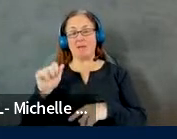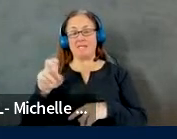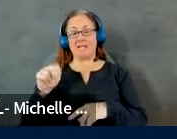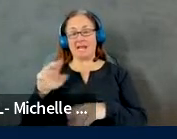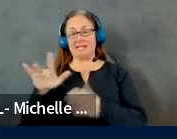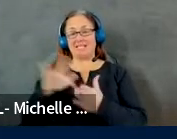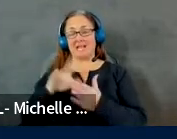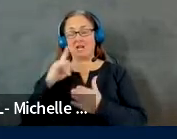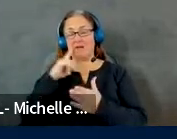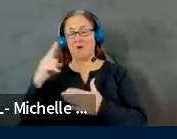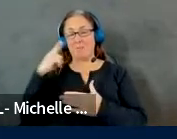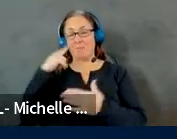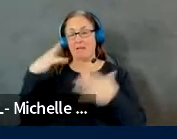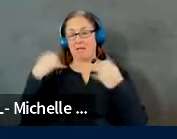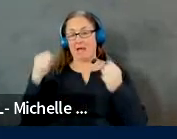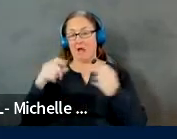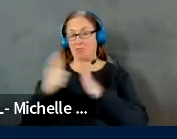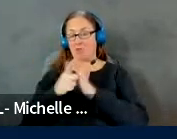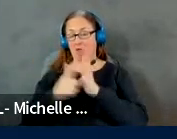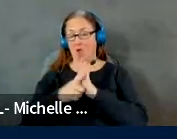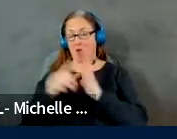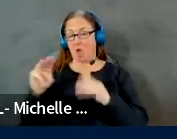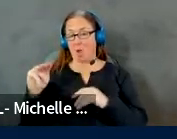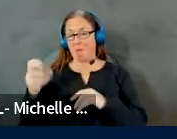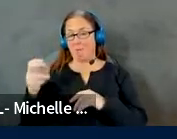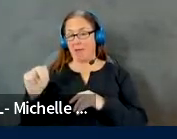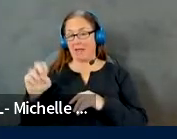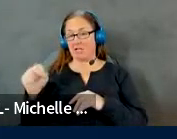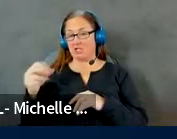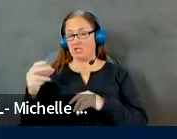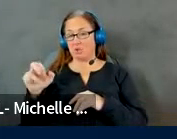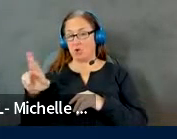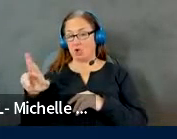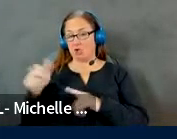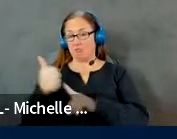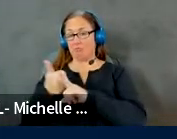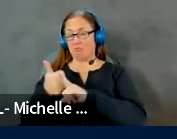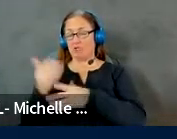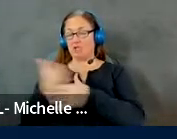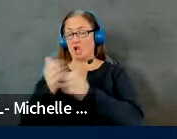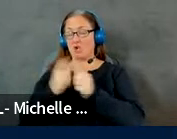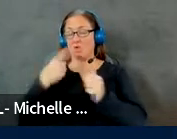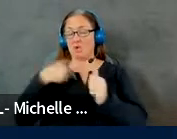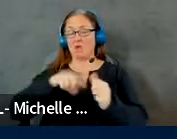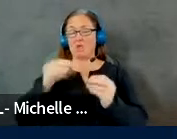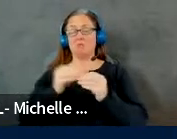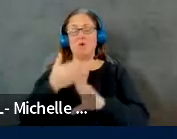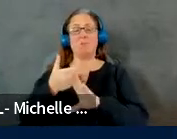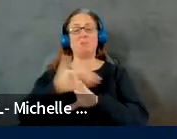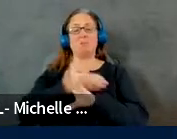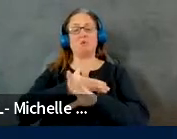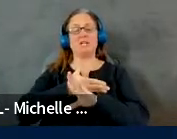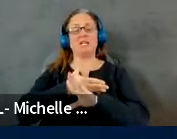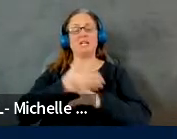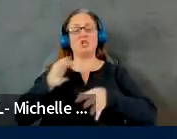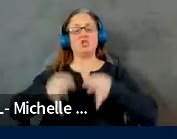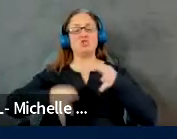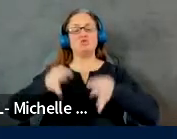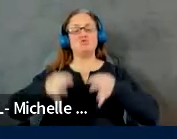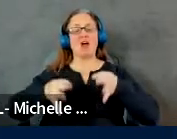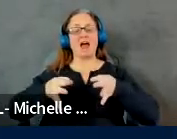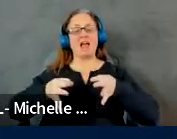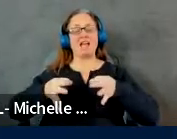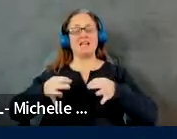Megan Schuler had shared with us more on pretrial sentencing tools. And so in this, she referred to